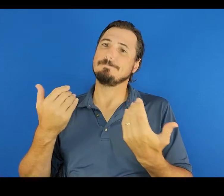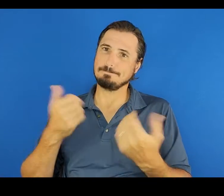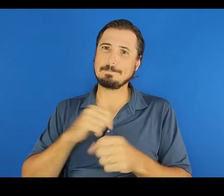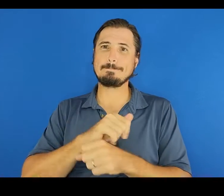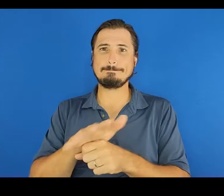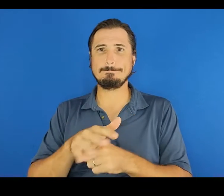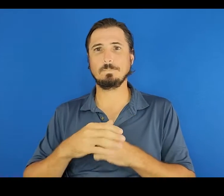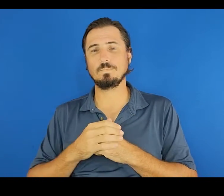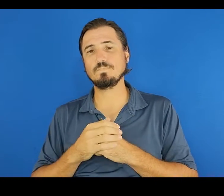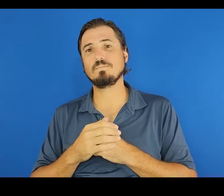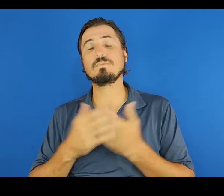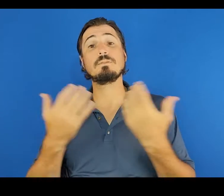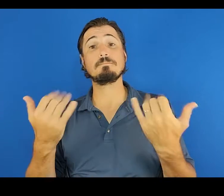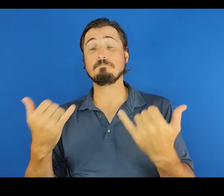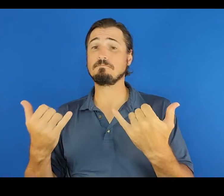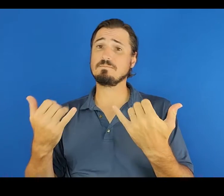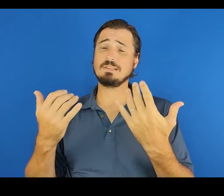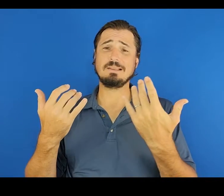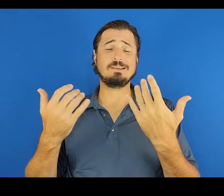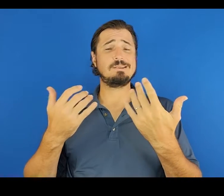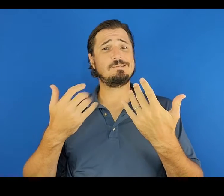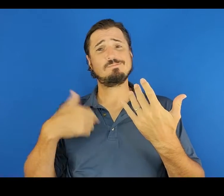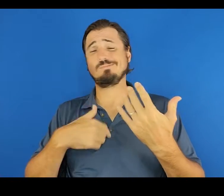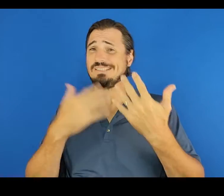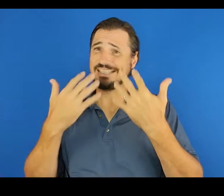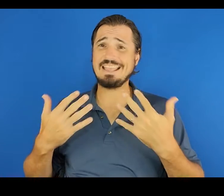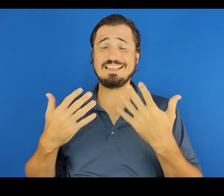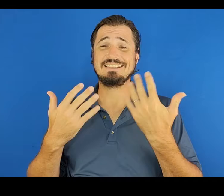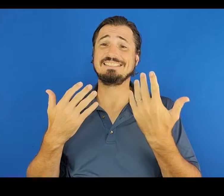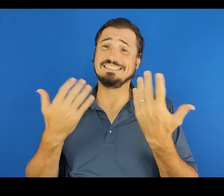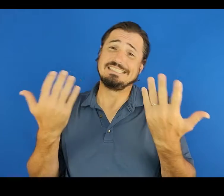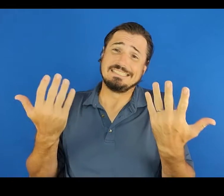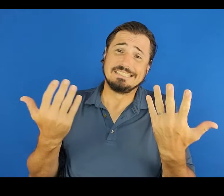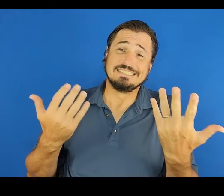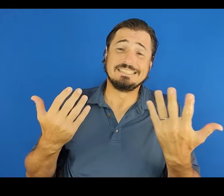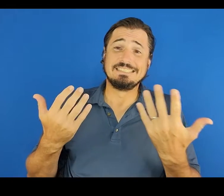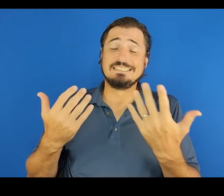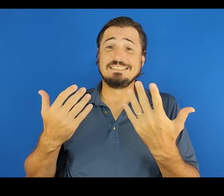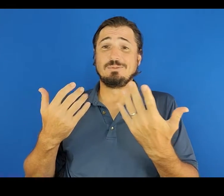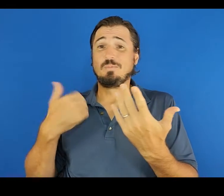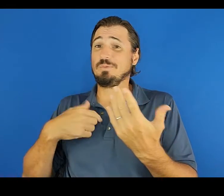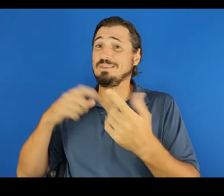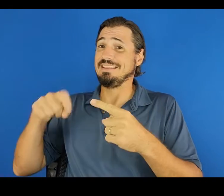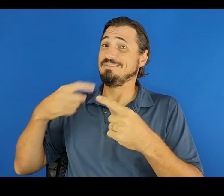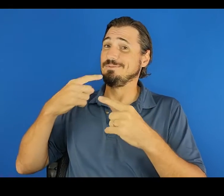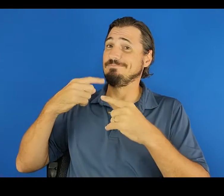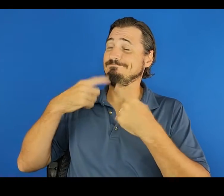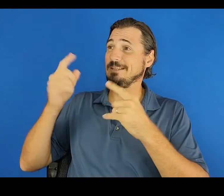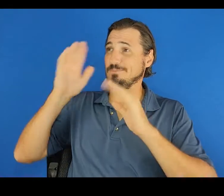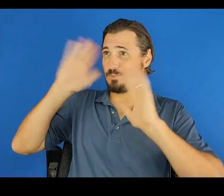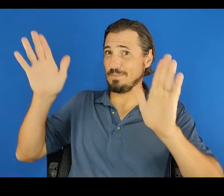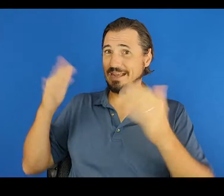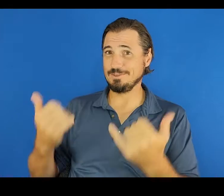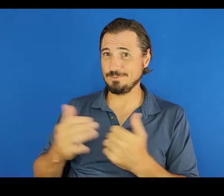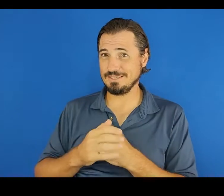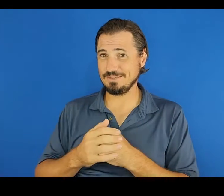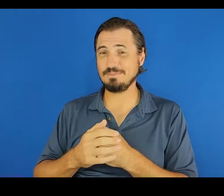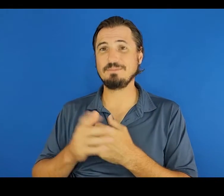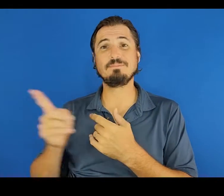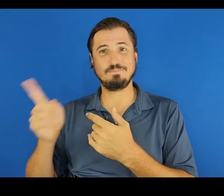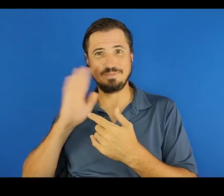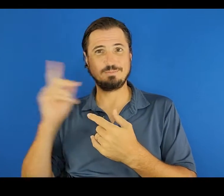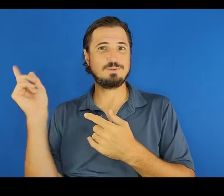It is with great sadness, and it’s a little bittersweet, that we bid farewell to Sol today. But he’ll be providing our update.